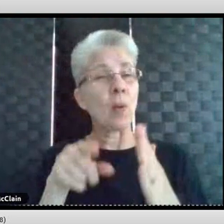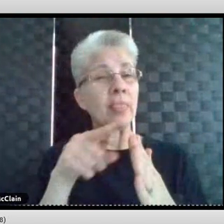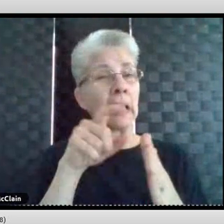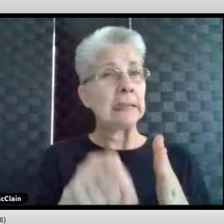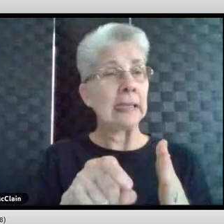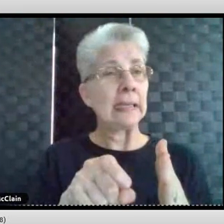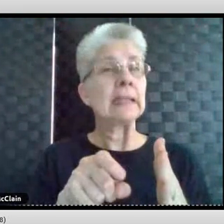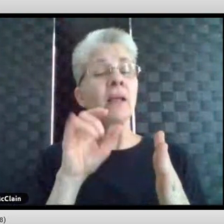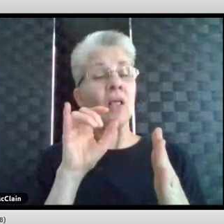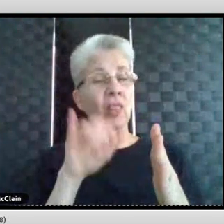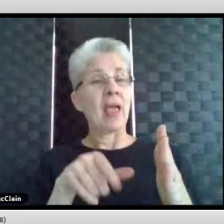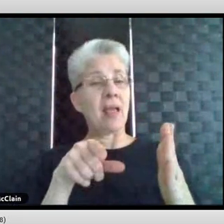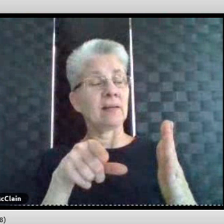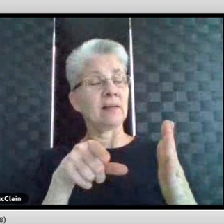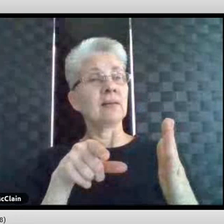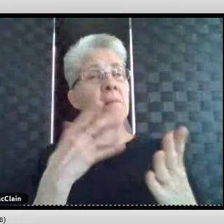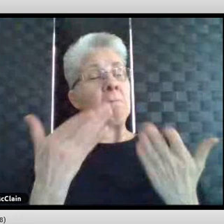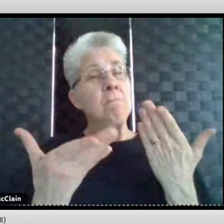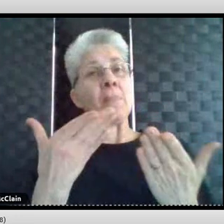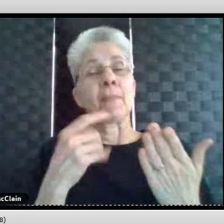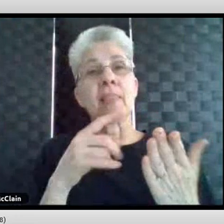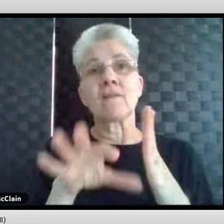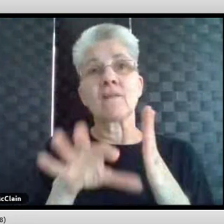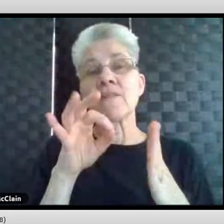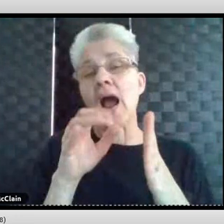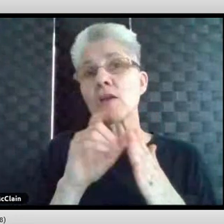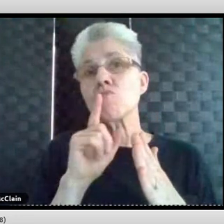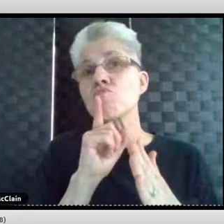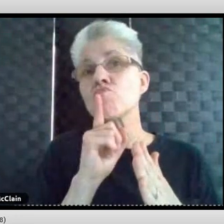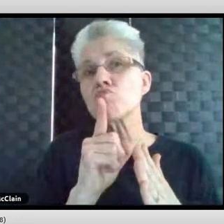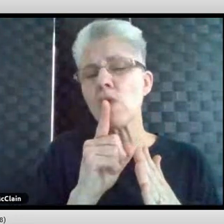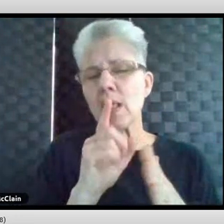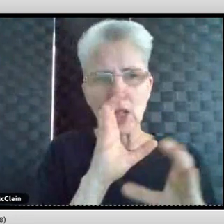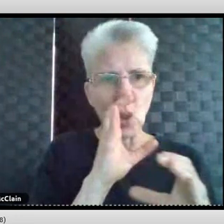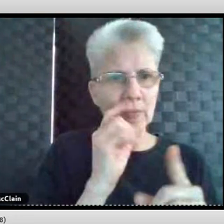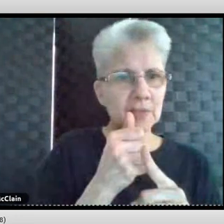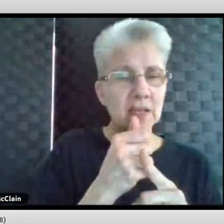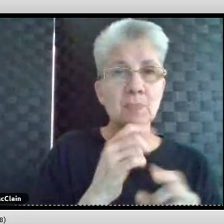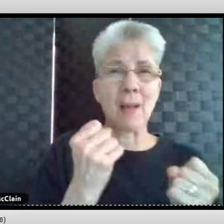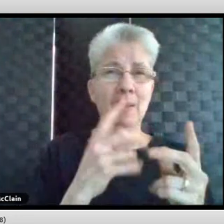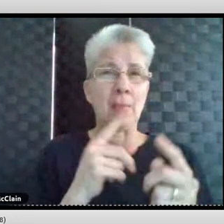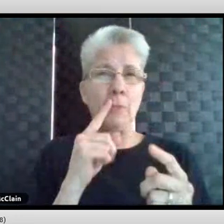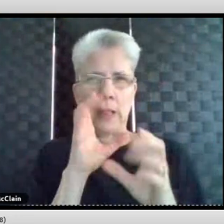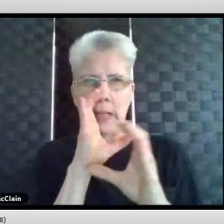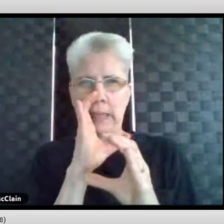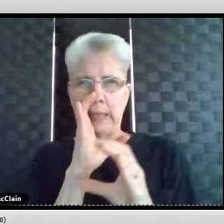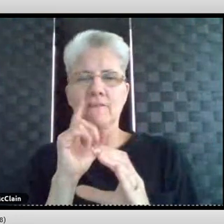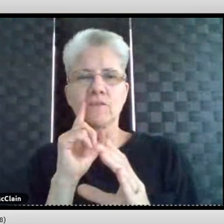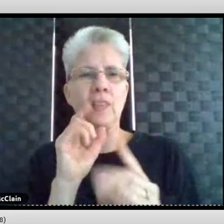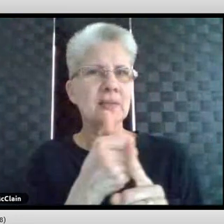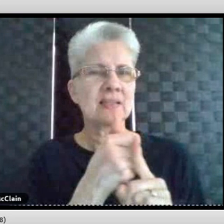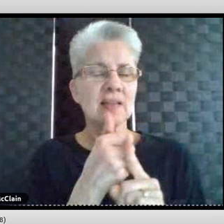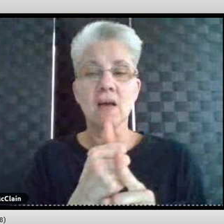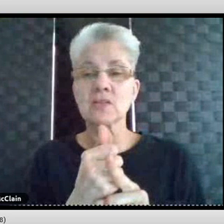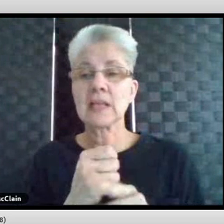that maybe they could find it if they really dug for it, but how many people really dig for those kinds of things? Selina said, "English café and...